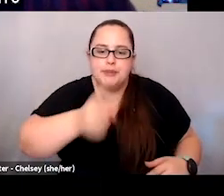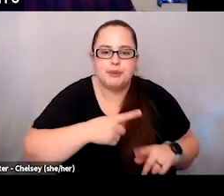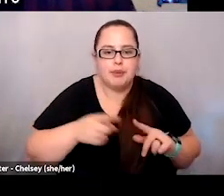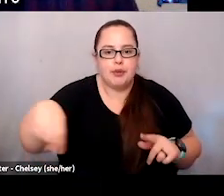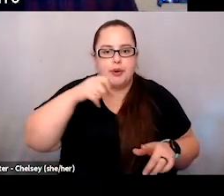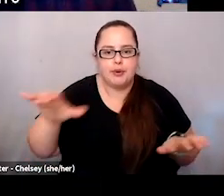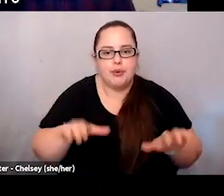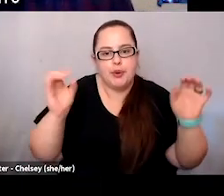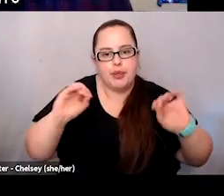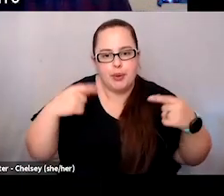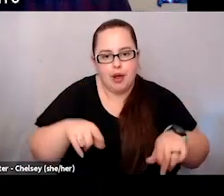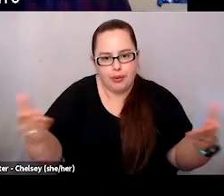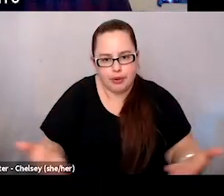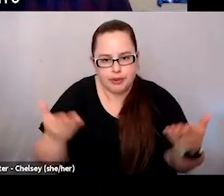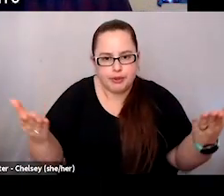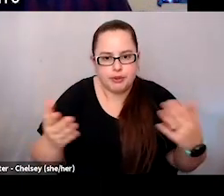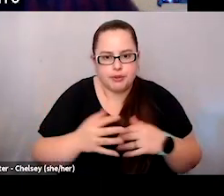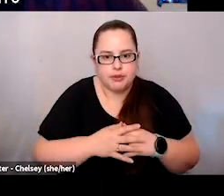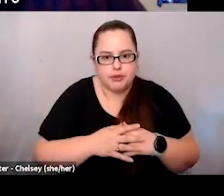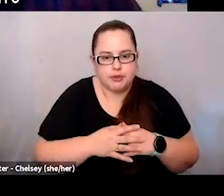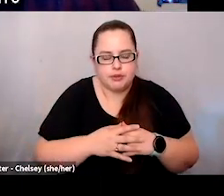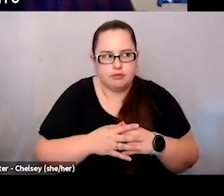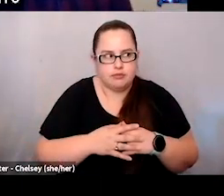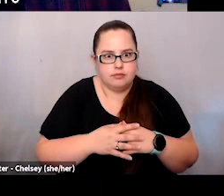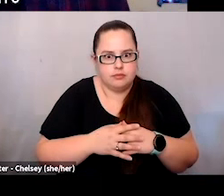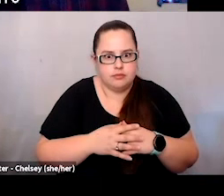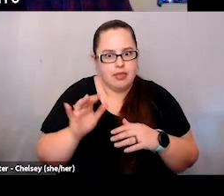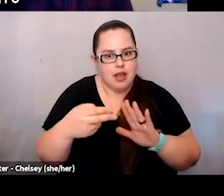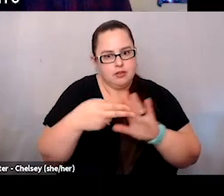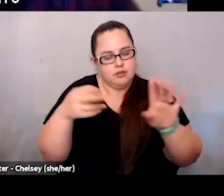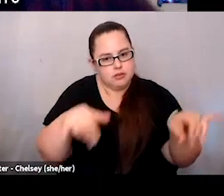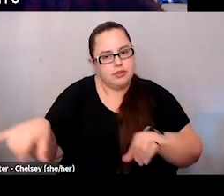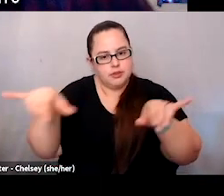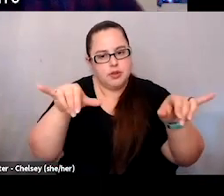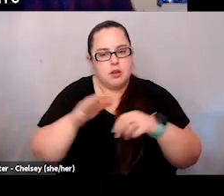nothing here. Oh, yes, there's Native Americans here, but they didn't do anything